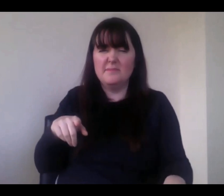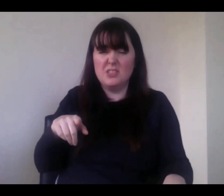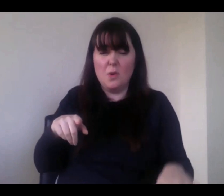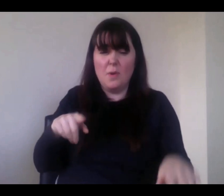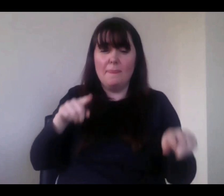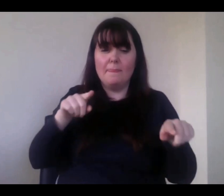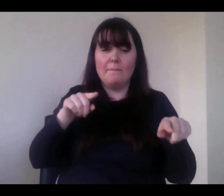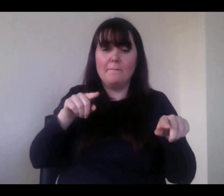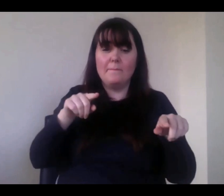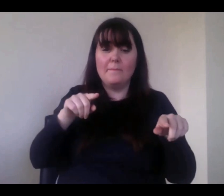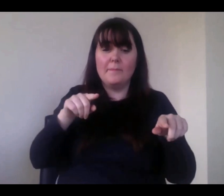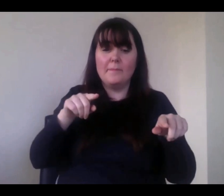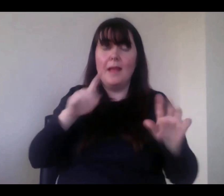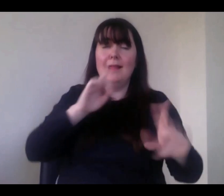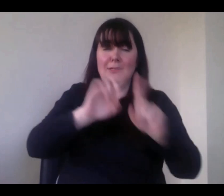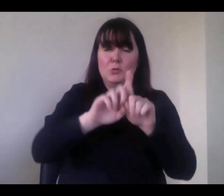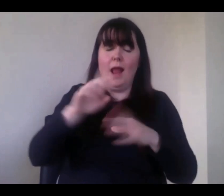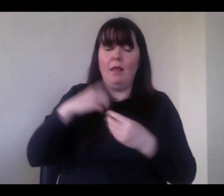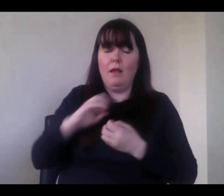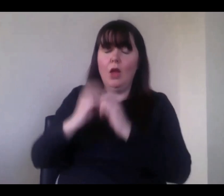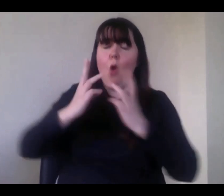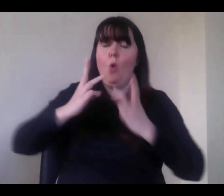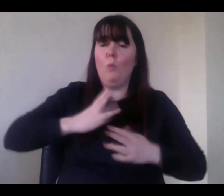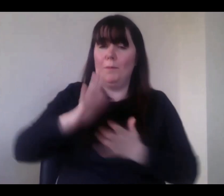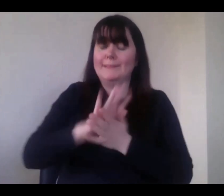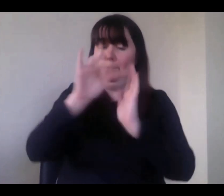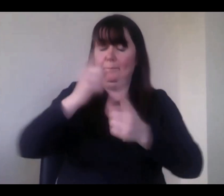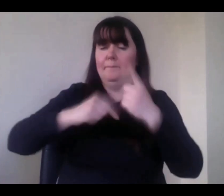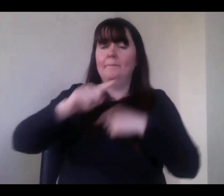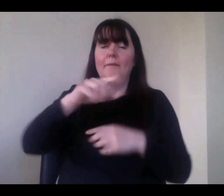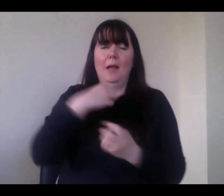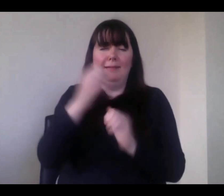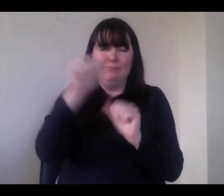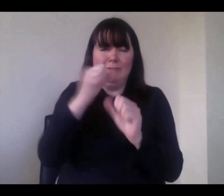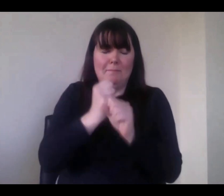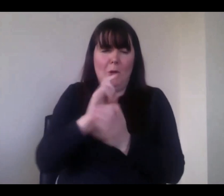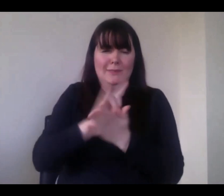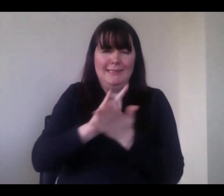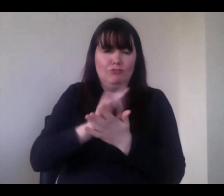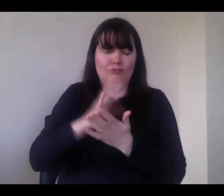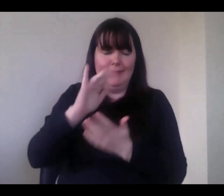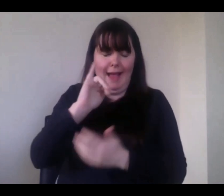to be an impression of our language, Irish Sign Language, but there's even more detail